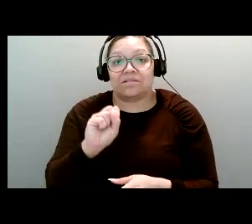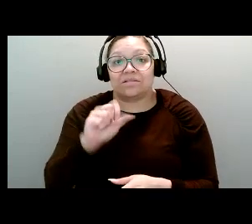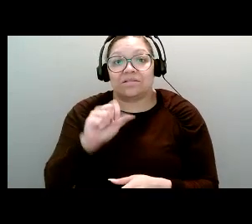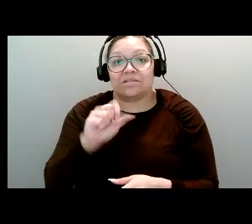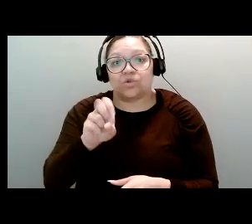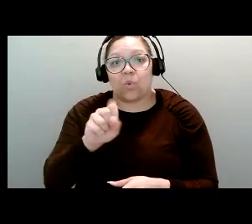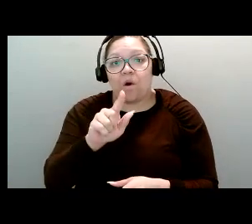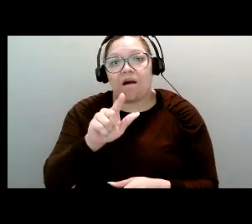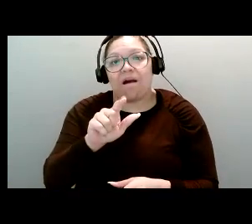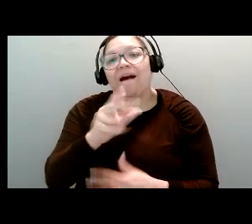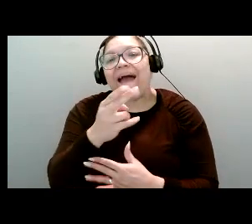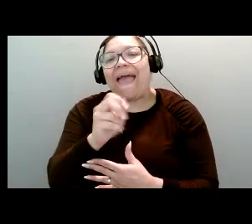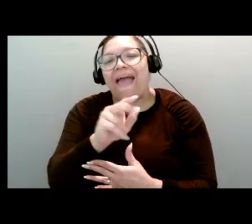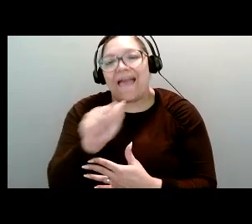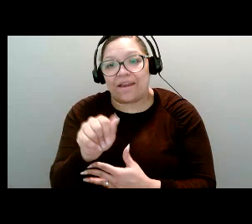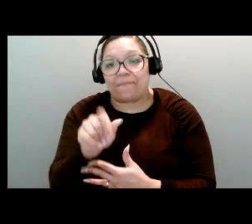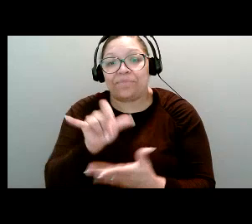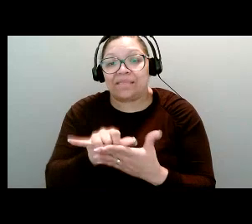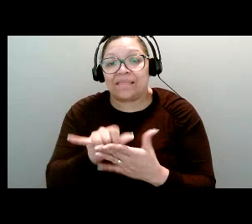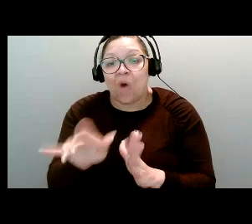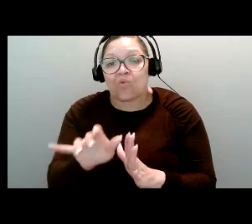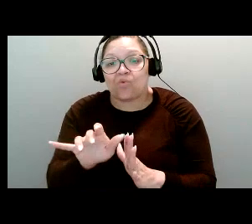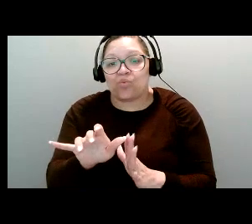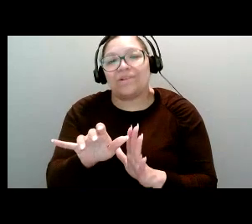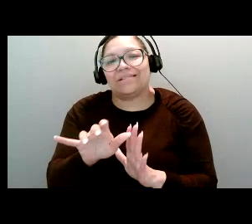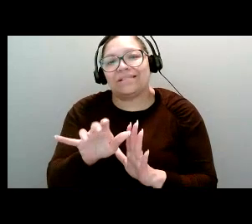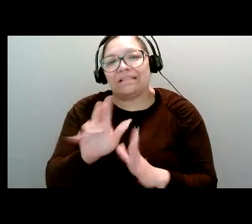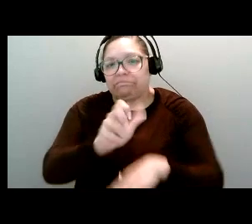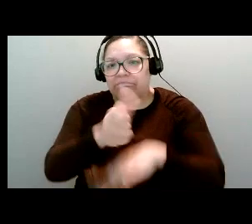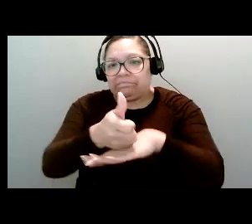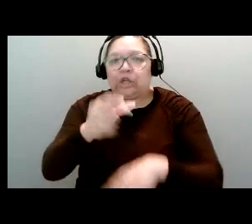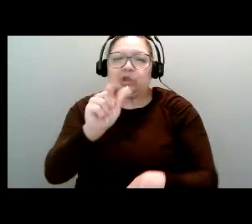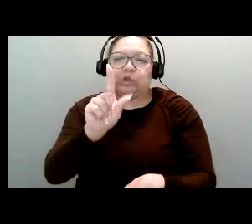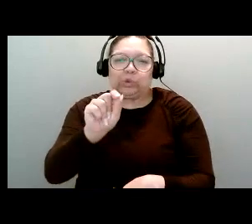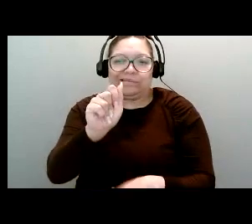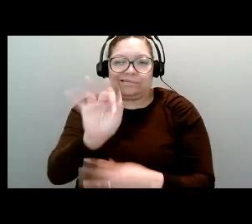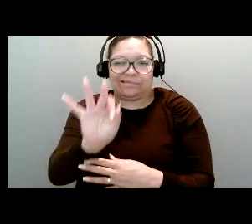It was recently designated in 2019 as a National Heritage Area.